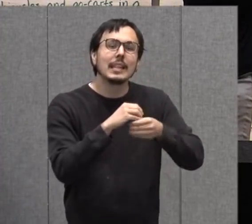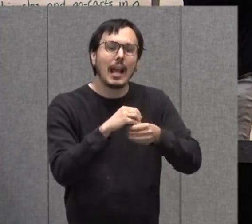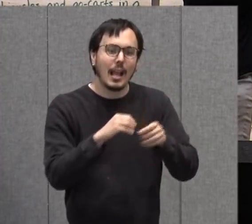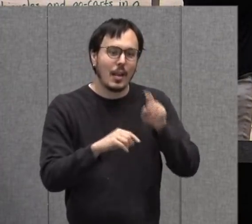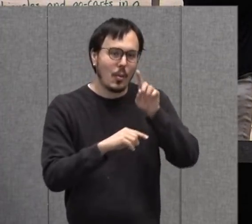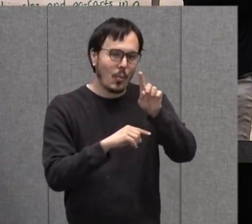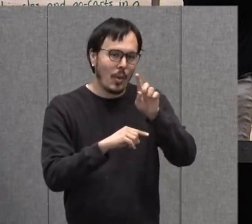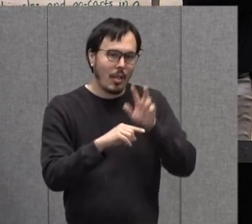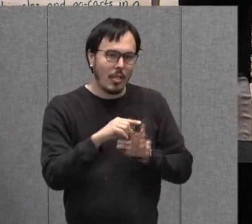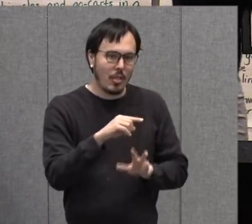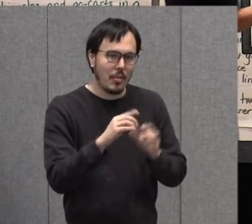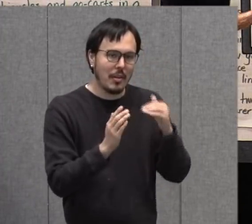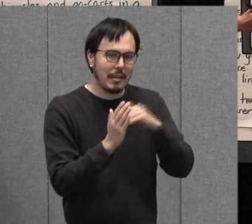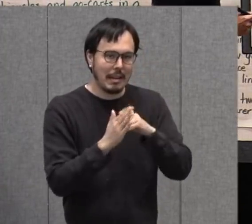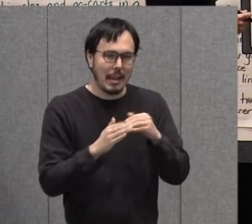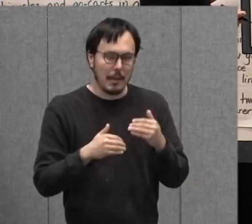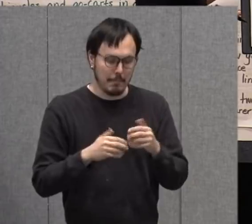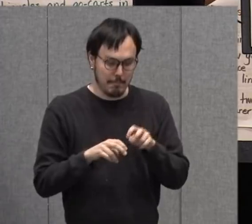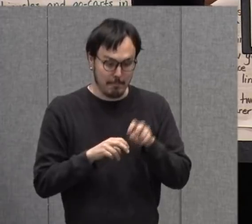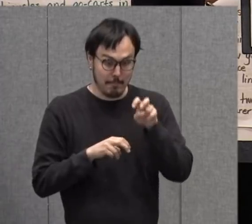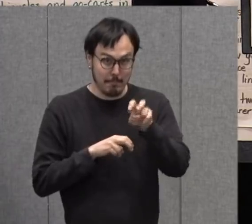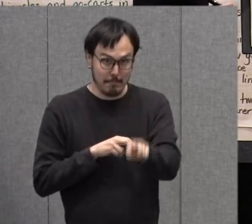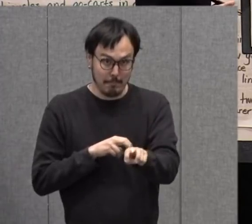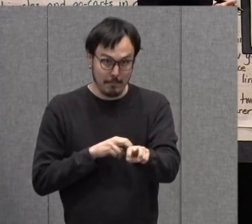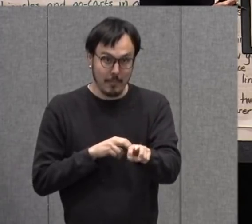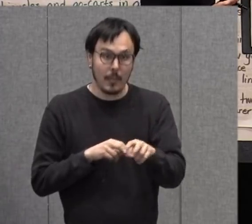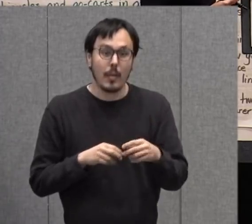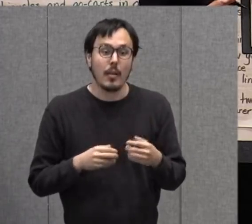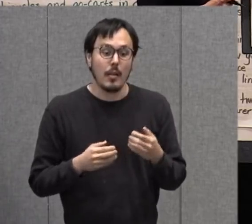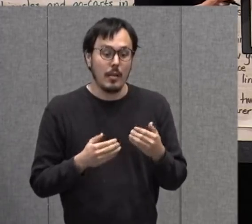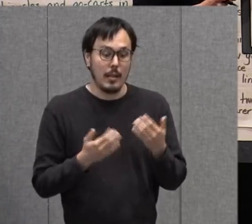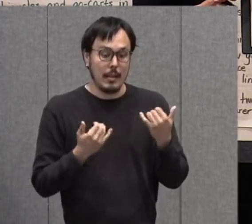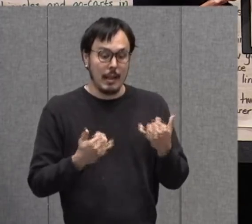So now, two and one third, two and two thirds,